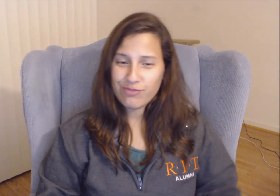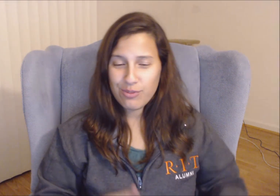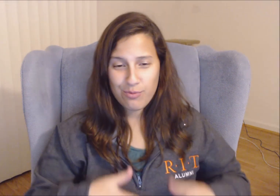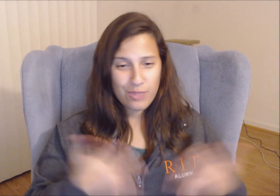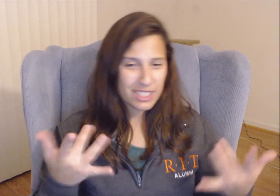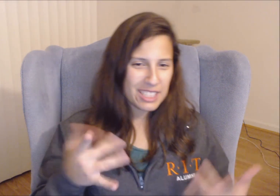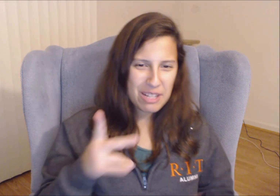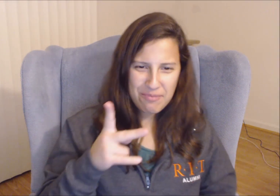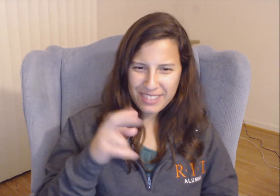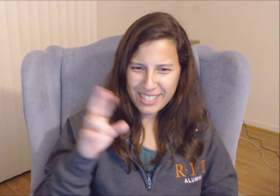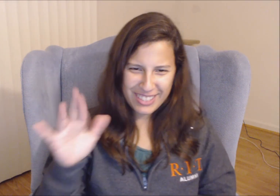What's up Kerry ?!?